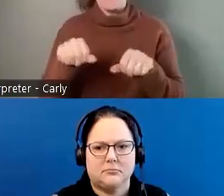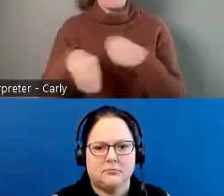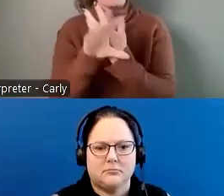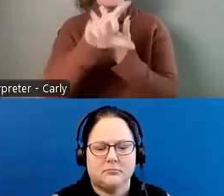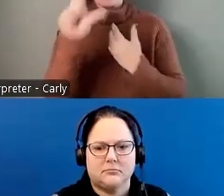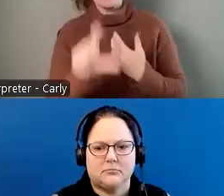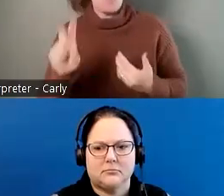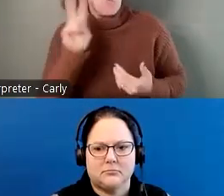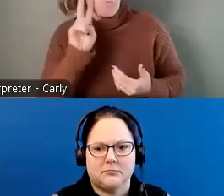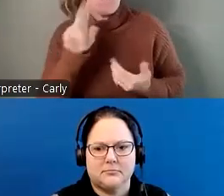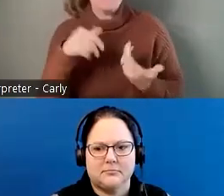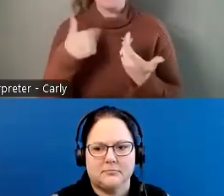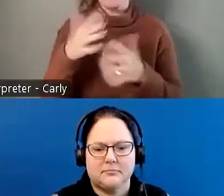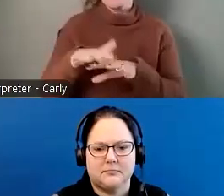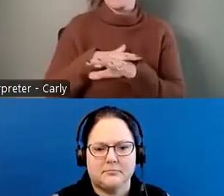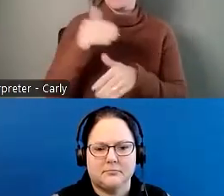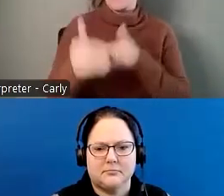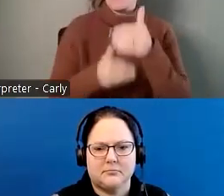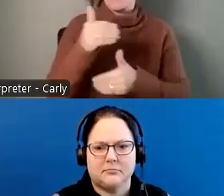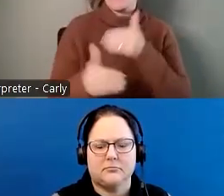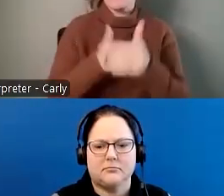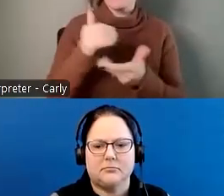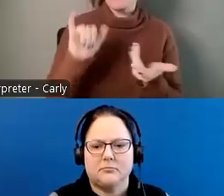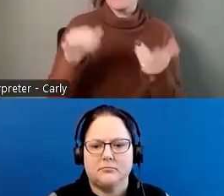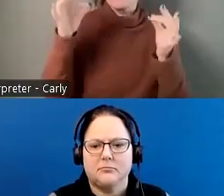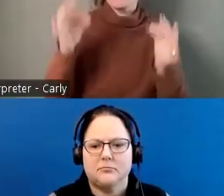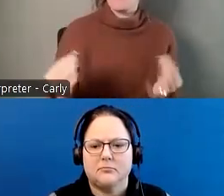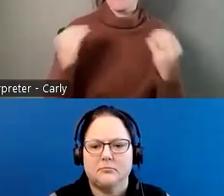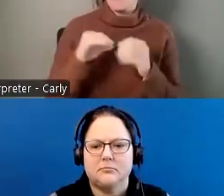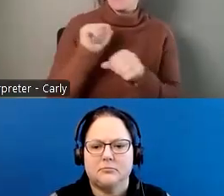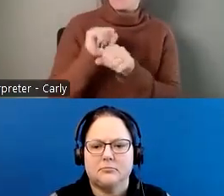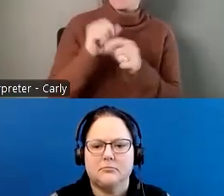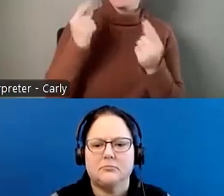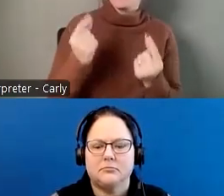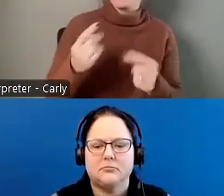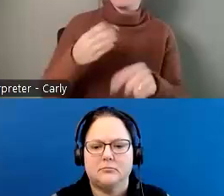can we slow it down? And so there's definitely more work to be done and we're trying to be really